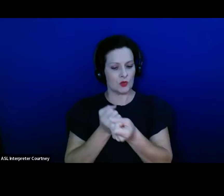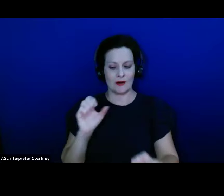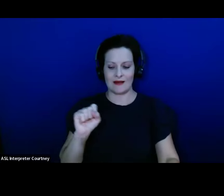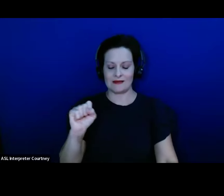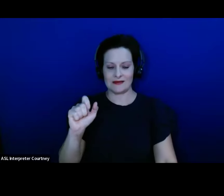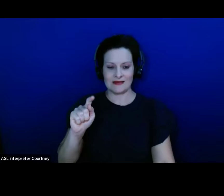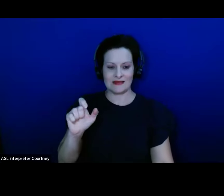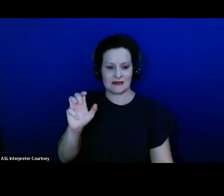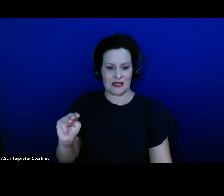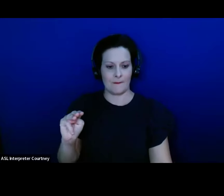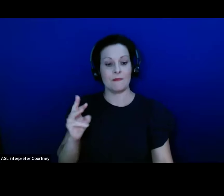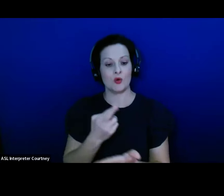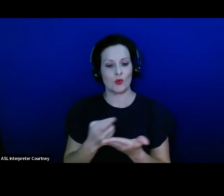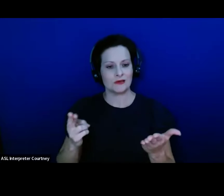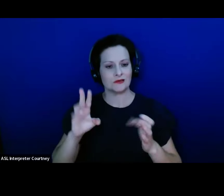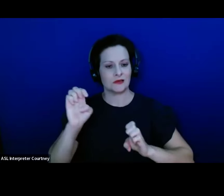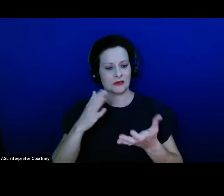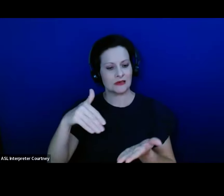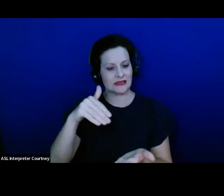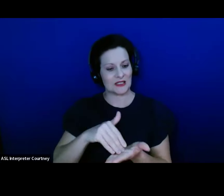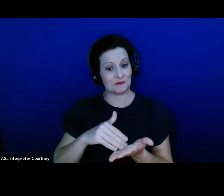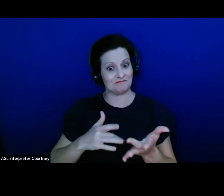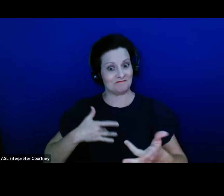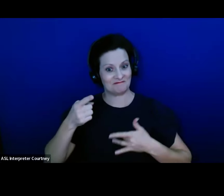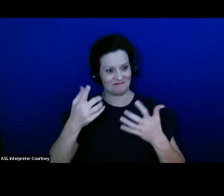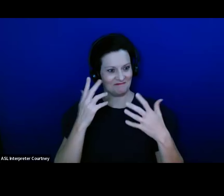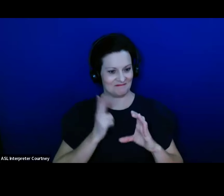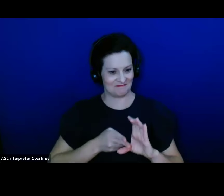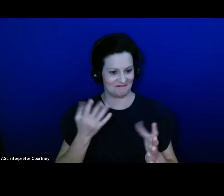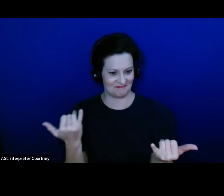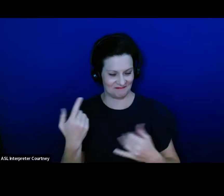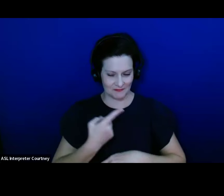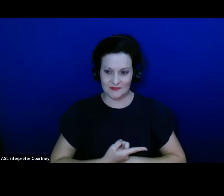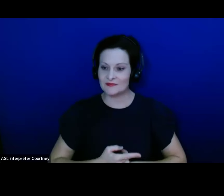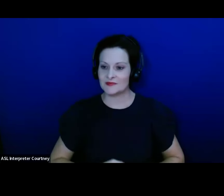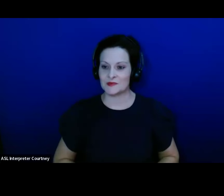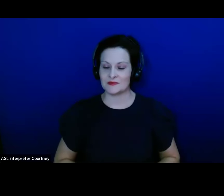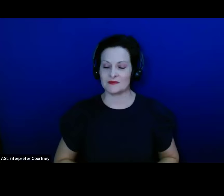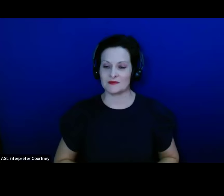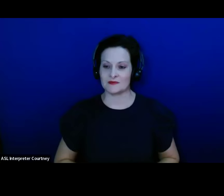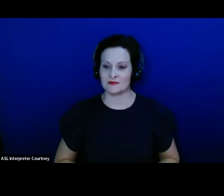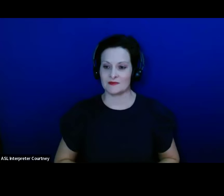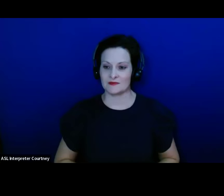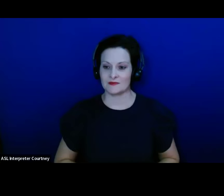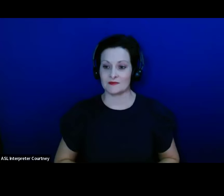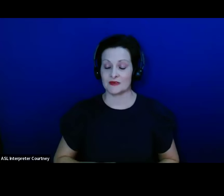evaluation center and we're excited to have all of you here today. I think we have Lily here now.